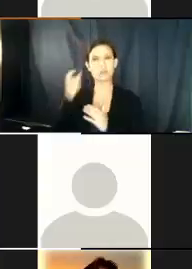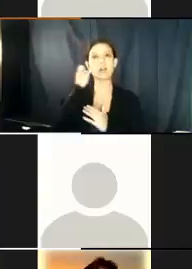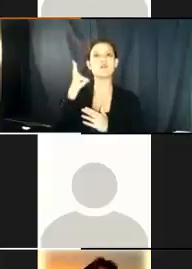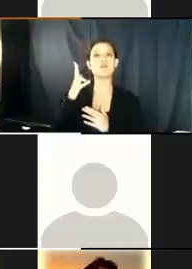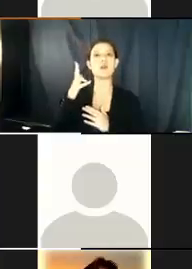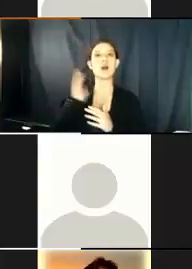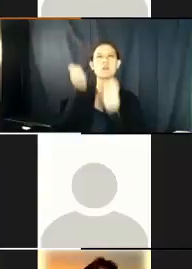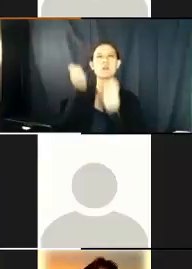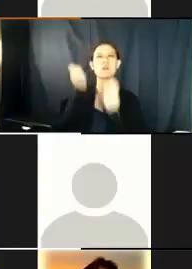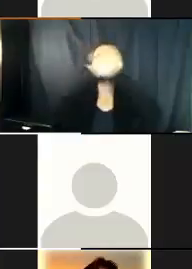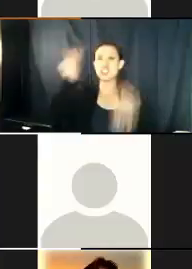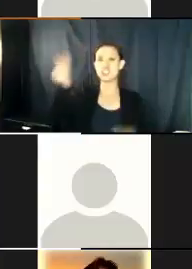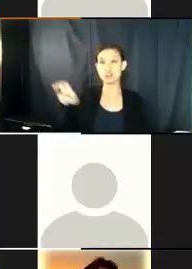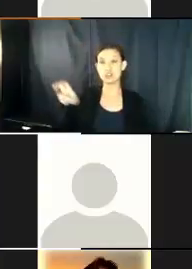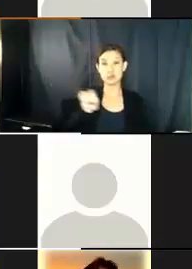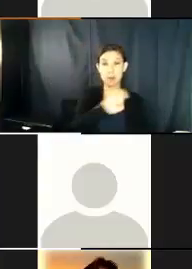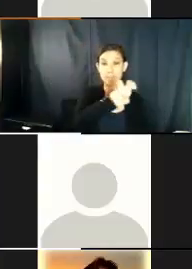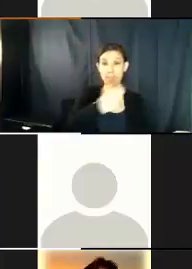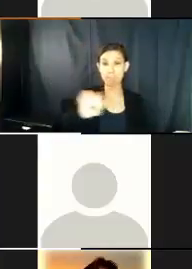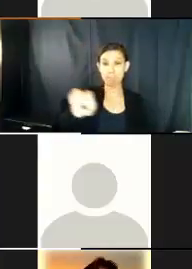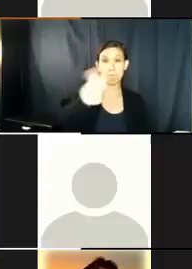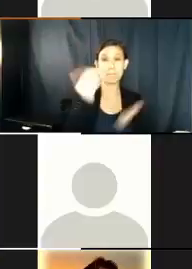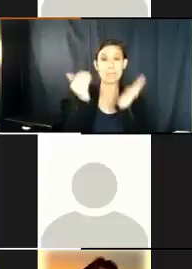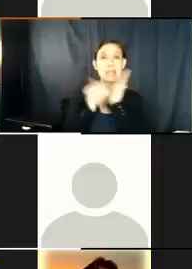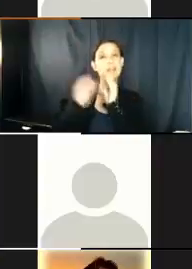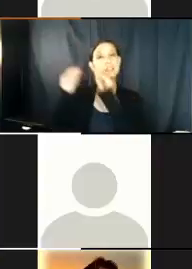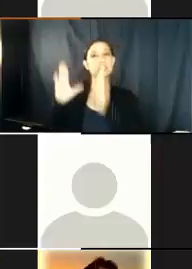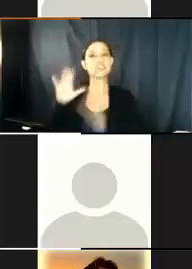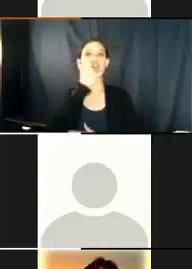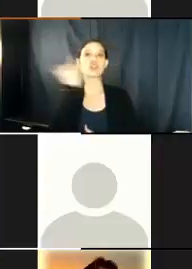more of the GPS and the student as the driver.